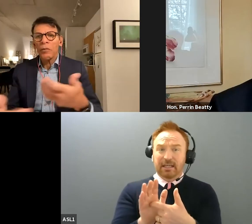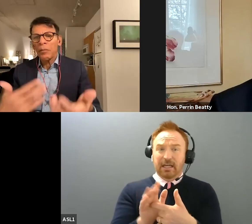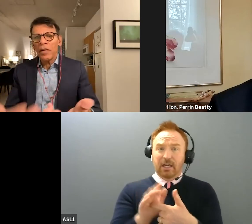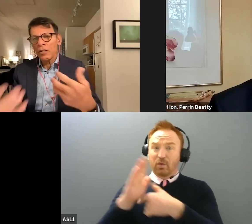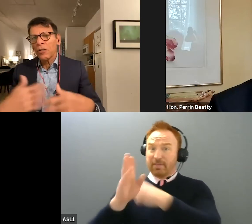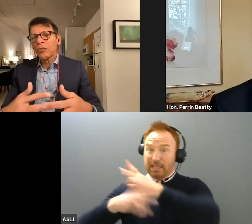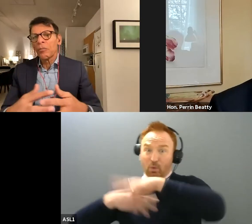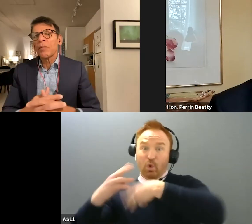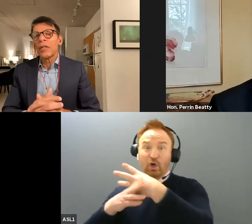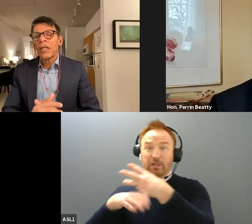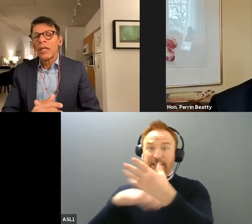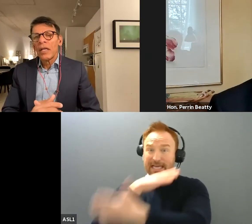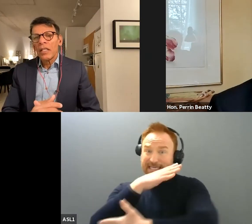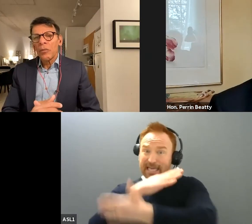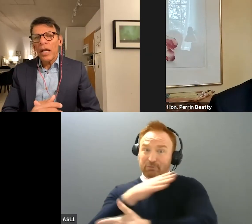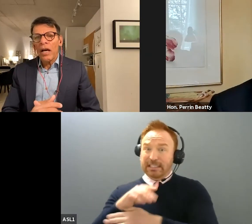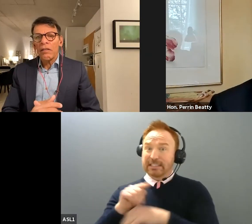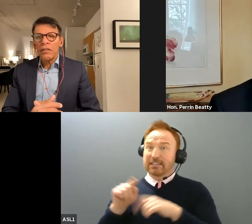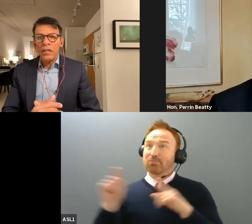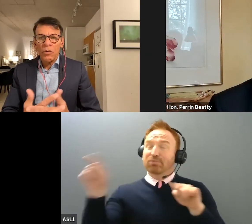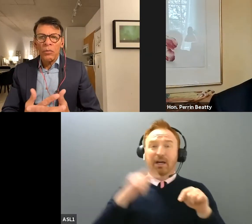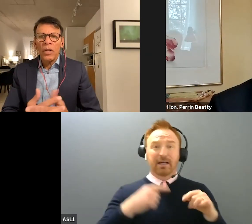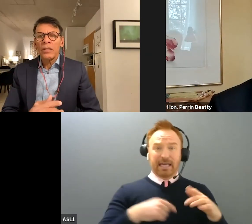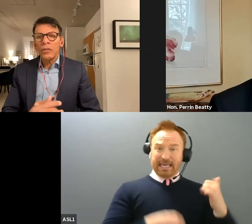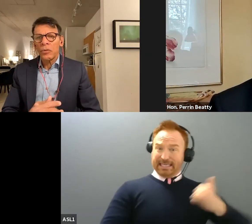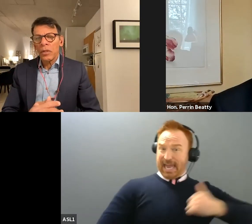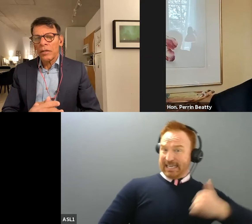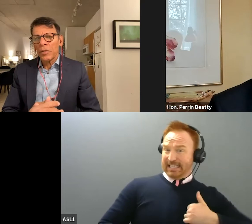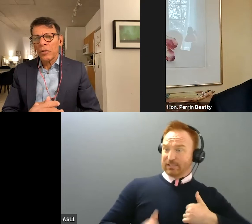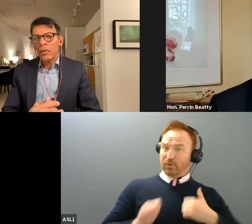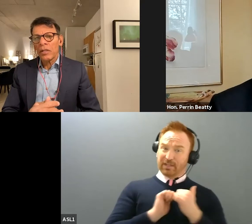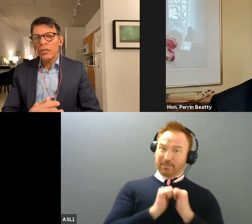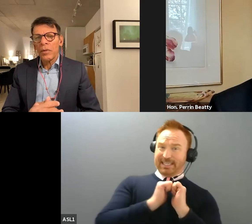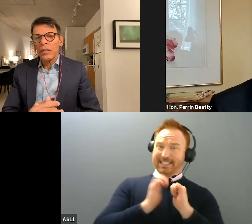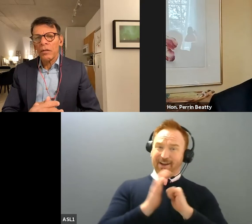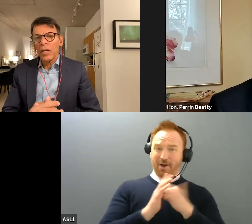people here, there are also people that we have that are quite willing to participate in the